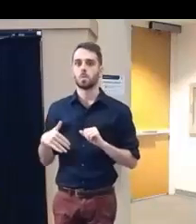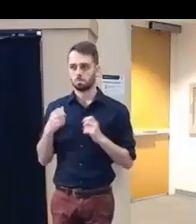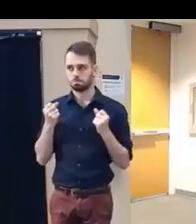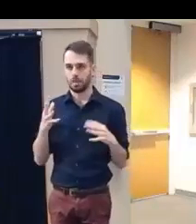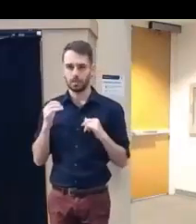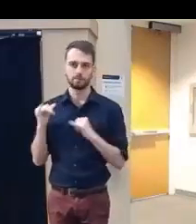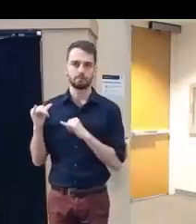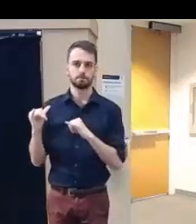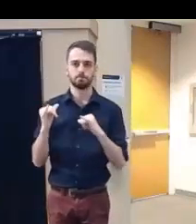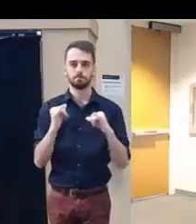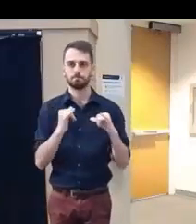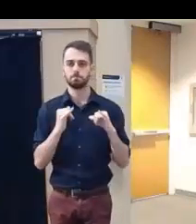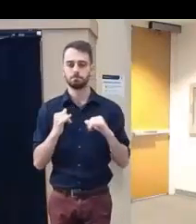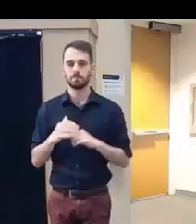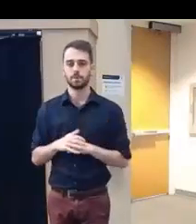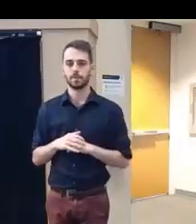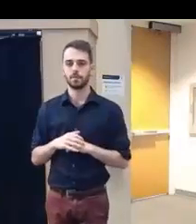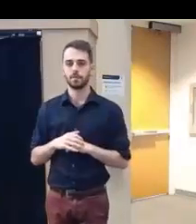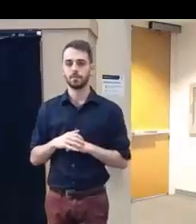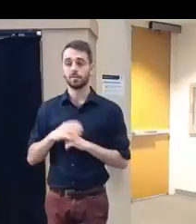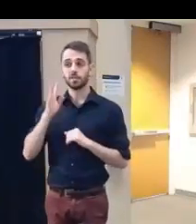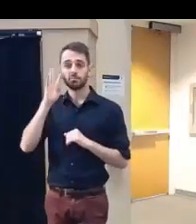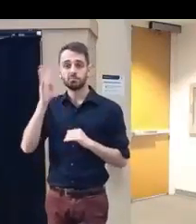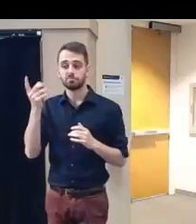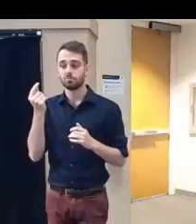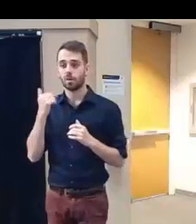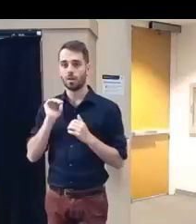just remarkable in terms of pulling people together and and making things happen that